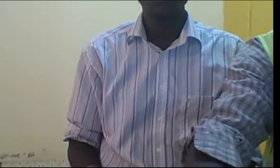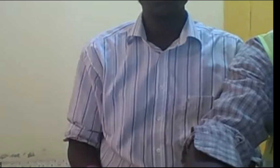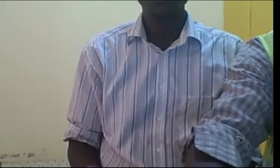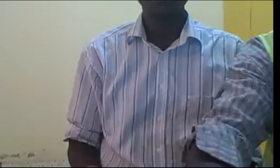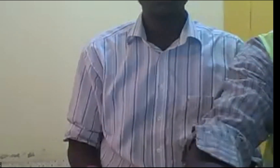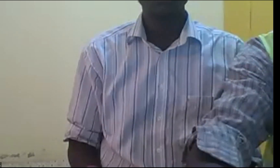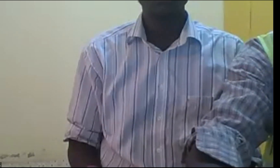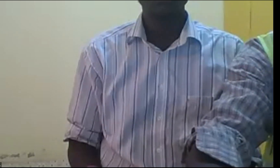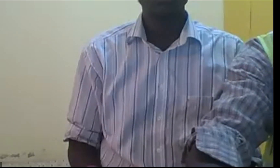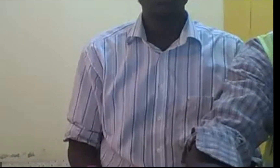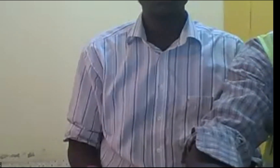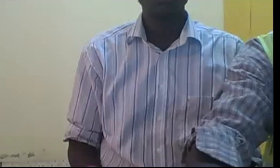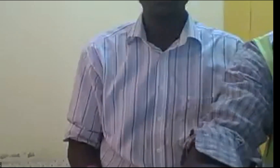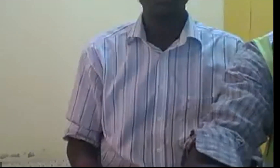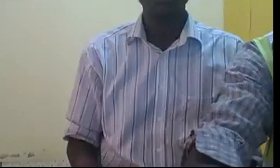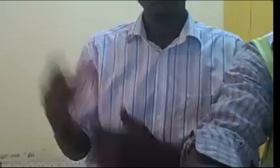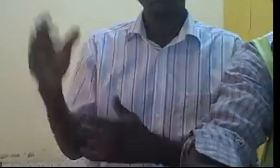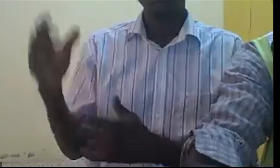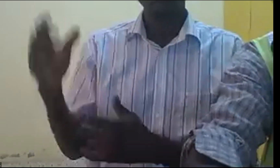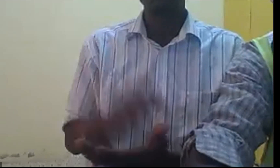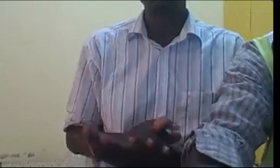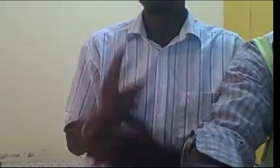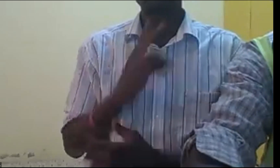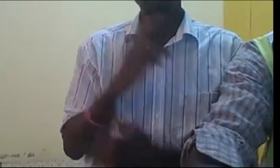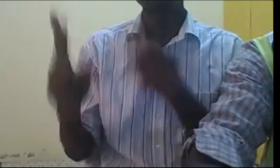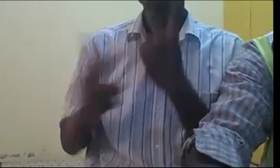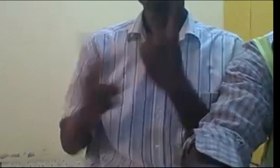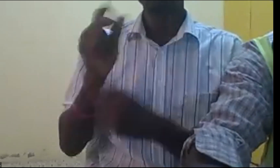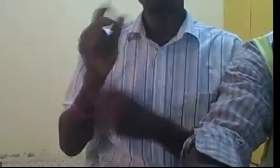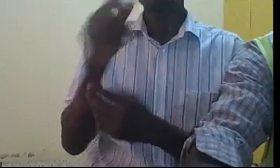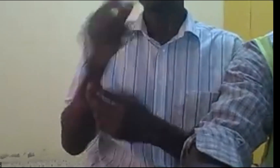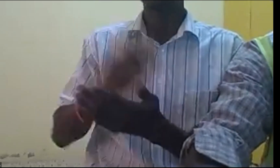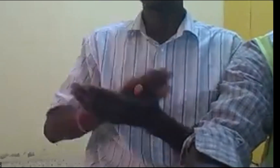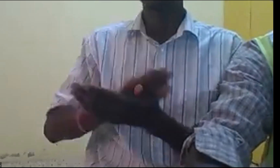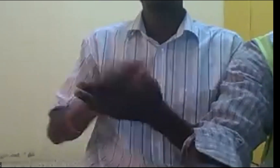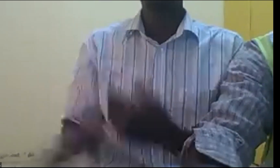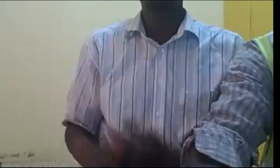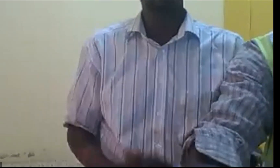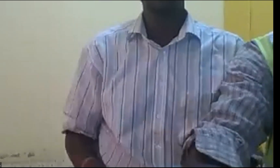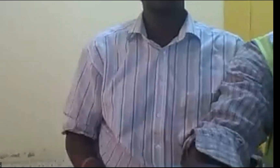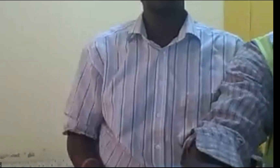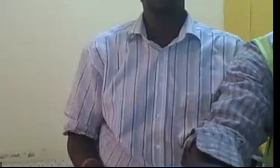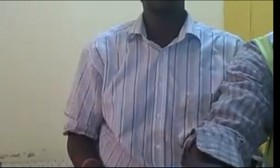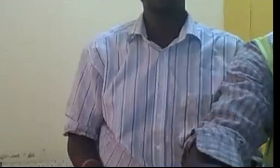But that's no reason why we should not hear from the valuable experience coming from different places.